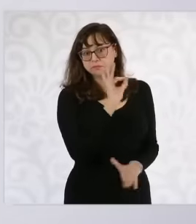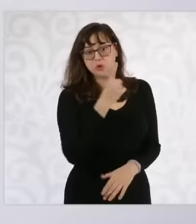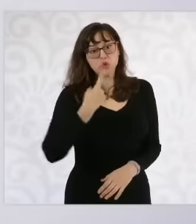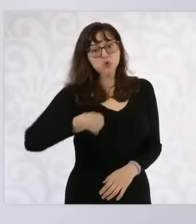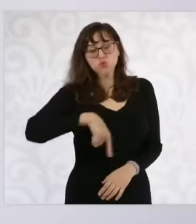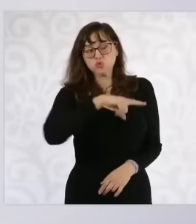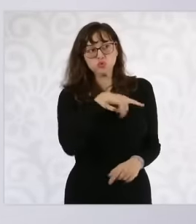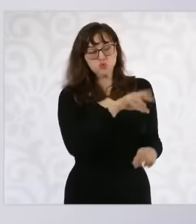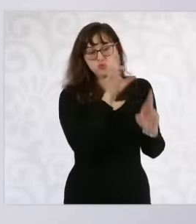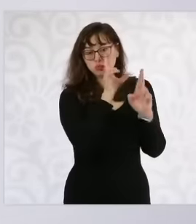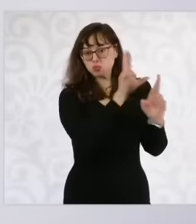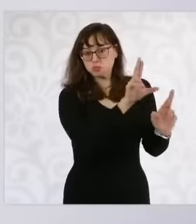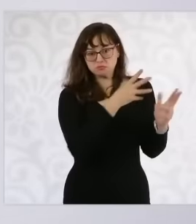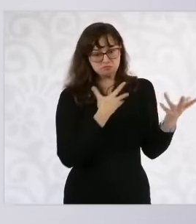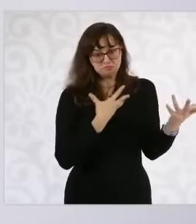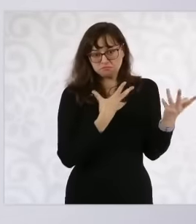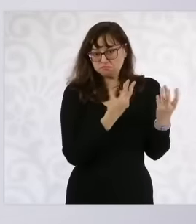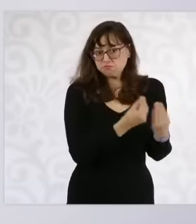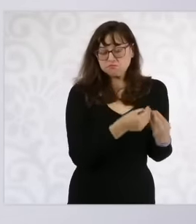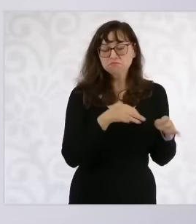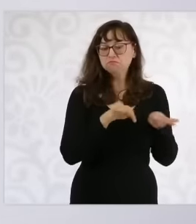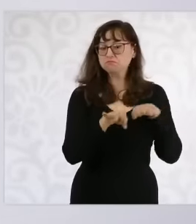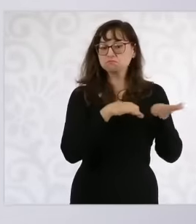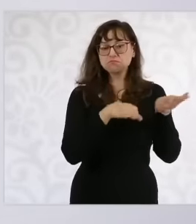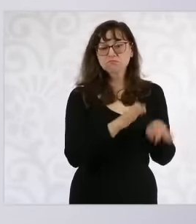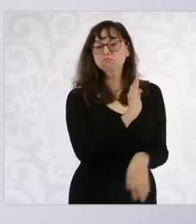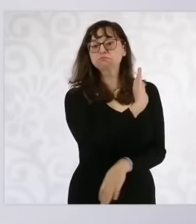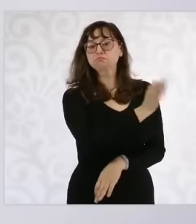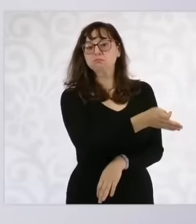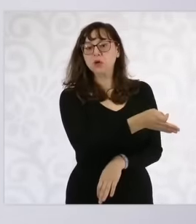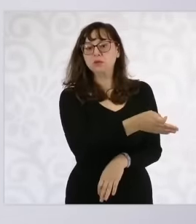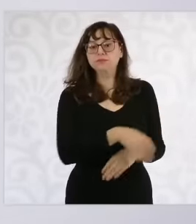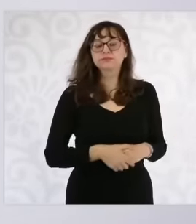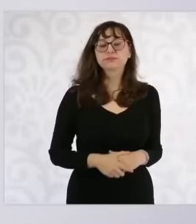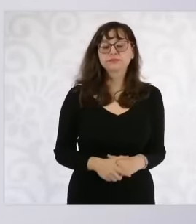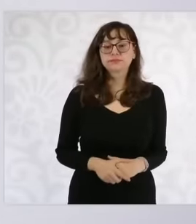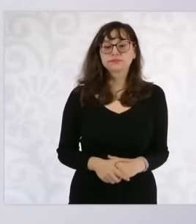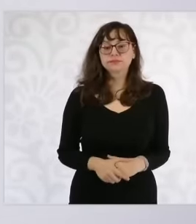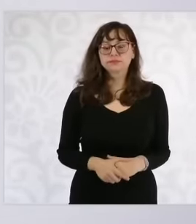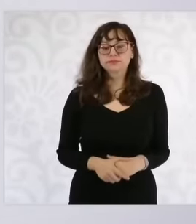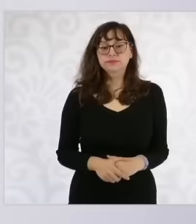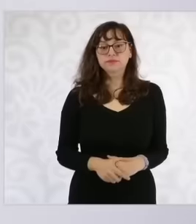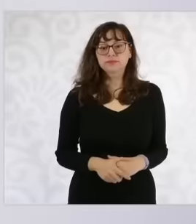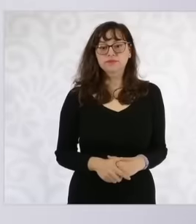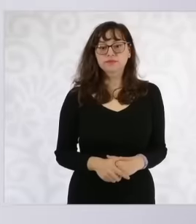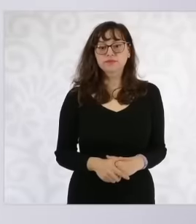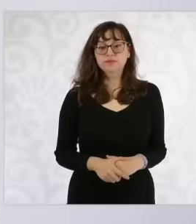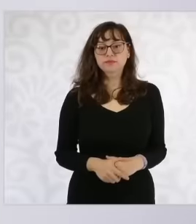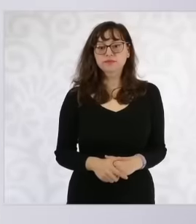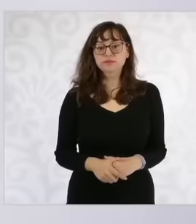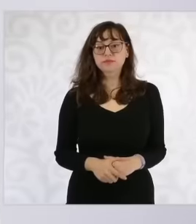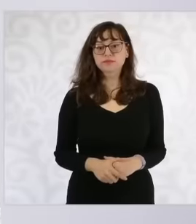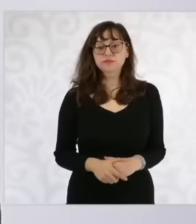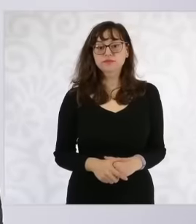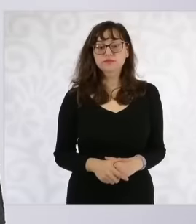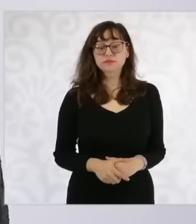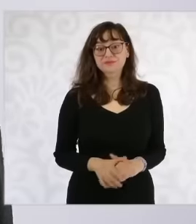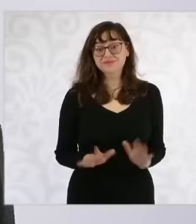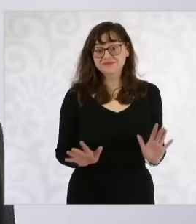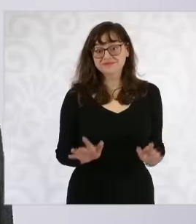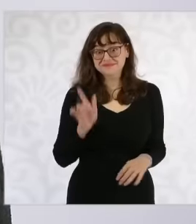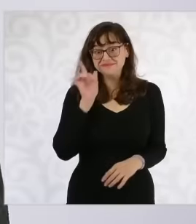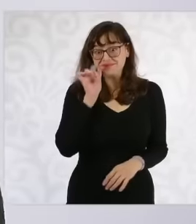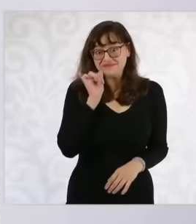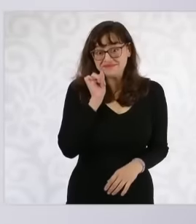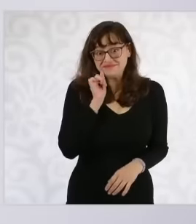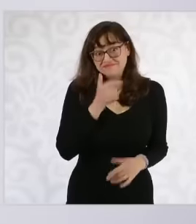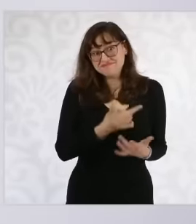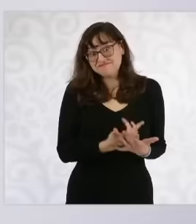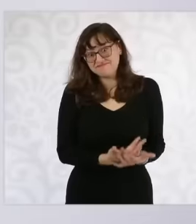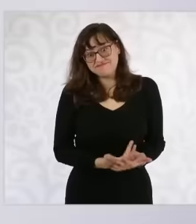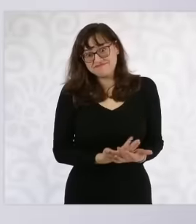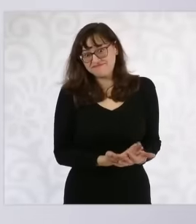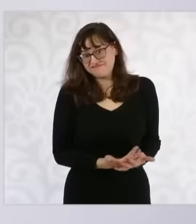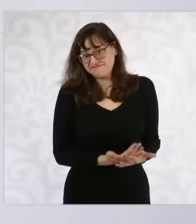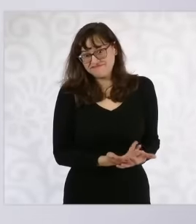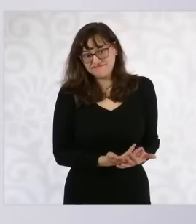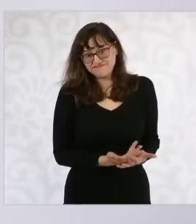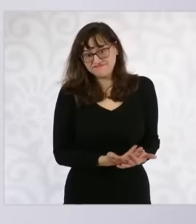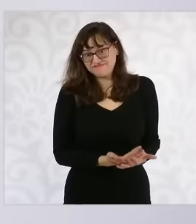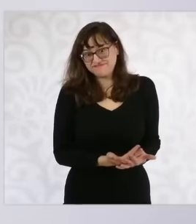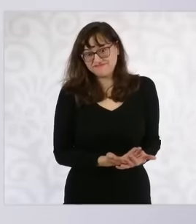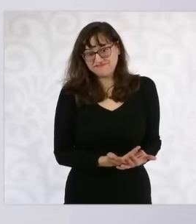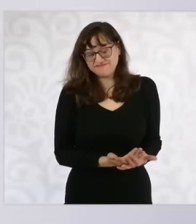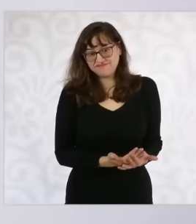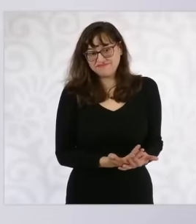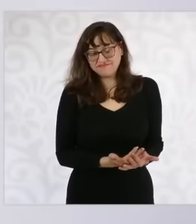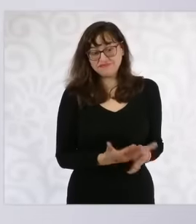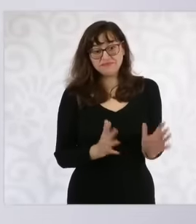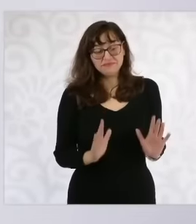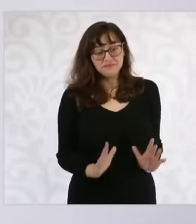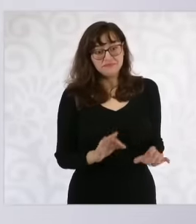jointly once we are going to see what happens tomorrow, who obtains the majority if